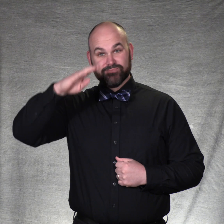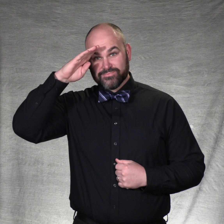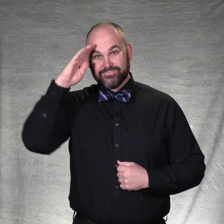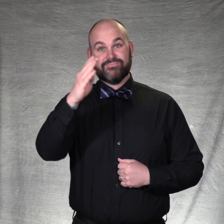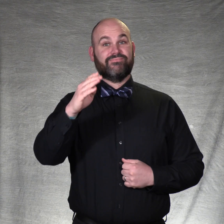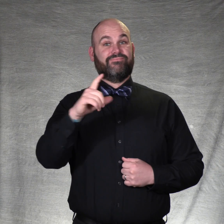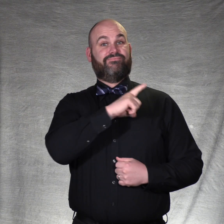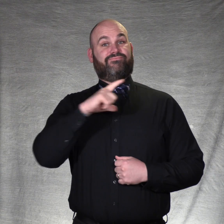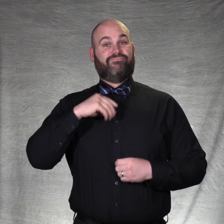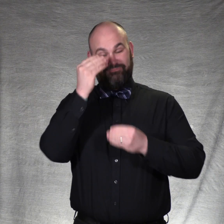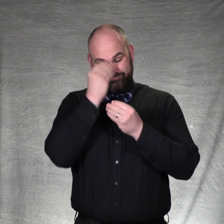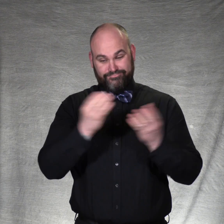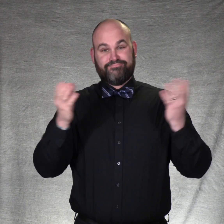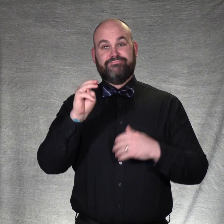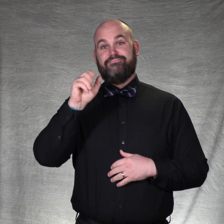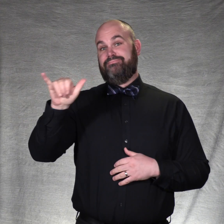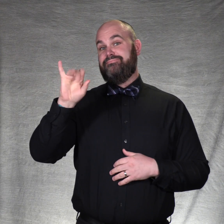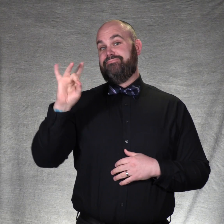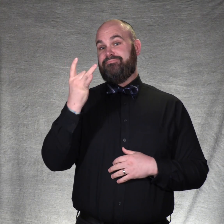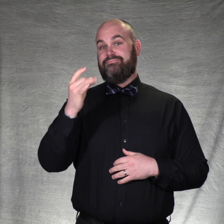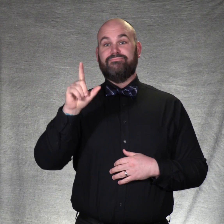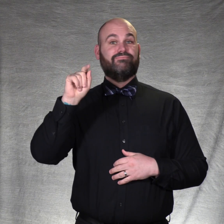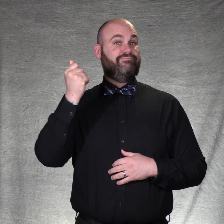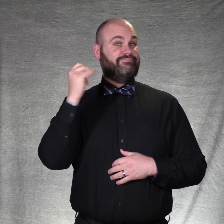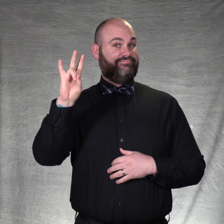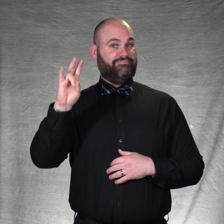Hello! This is a Legislative Update for May 8, 2017.